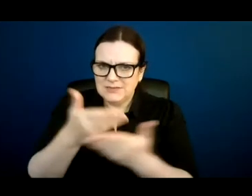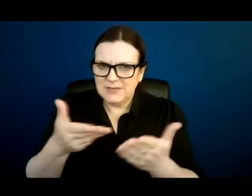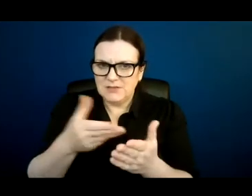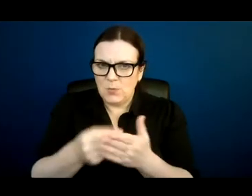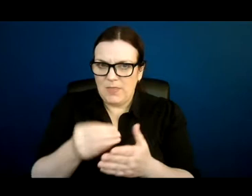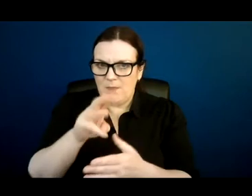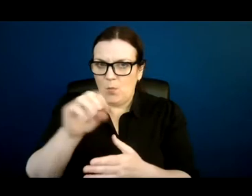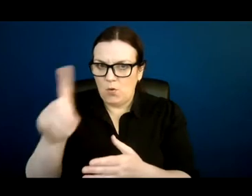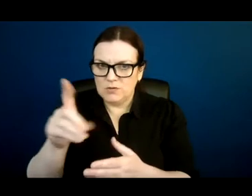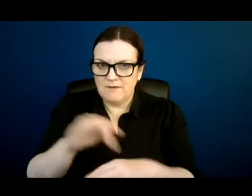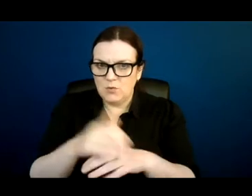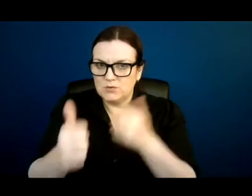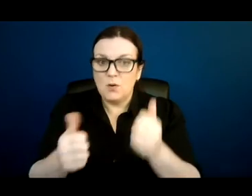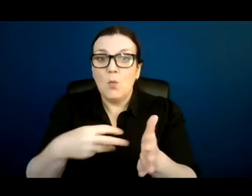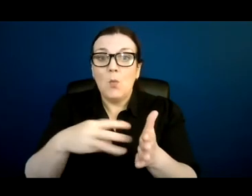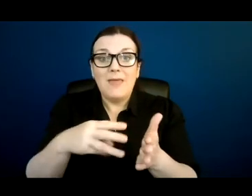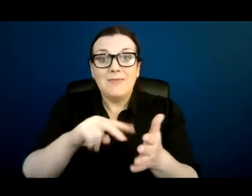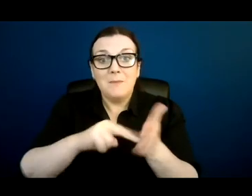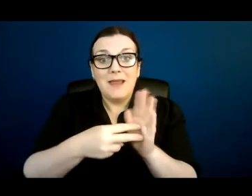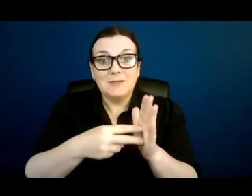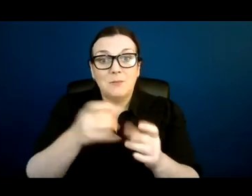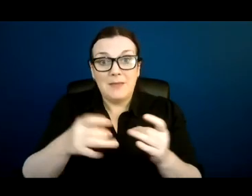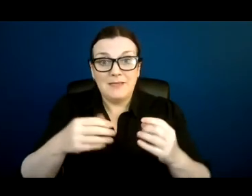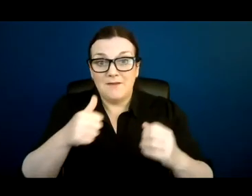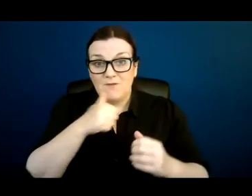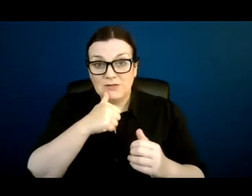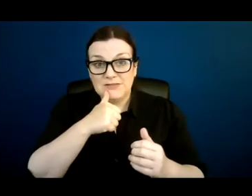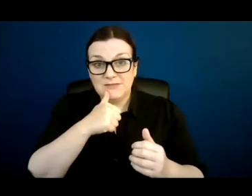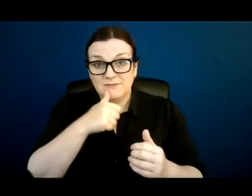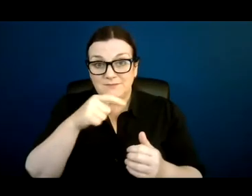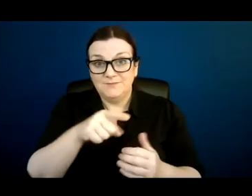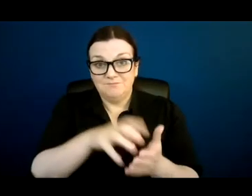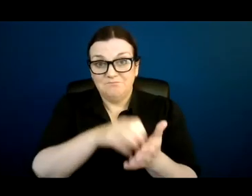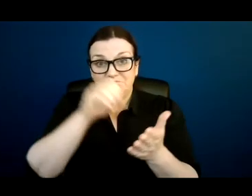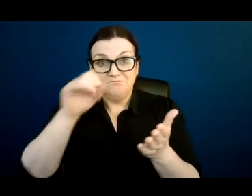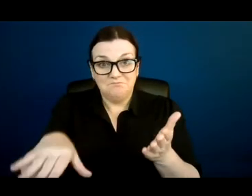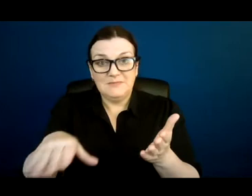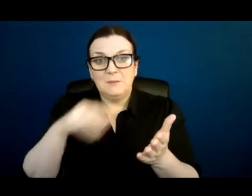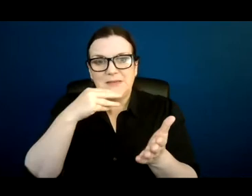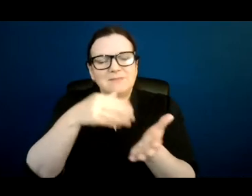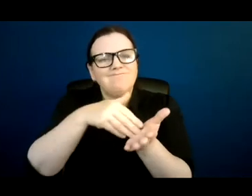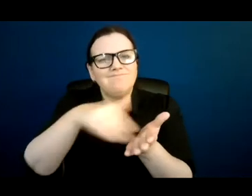when they plan to make their initial make the discharge application. And the results that came